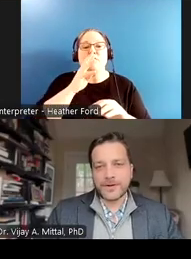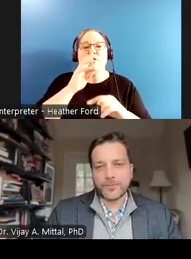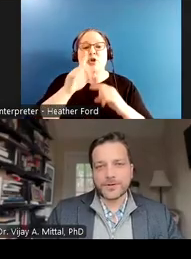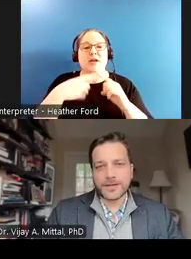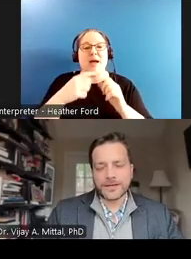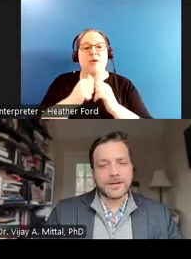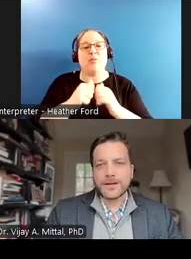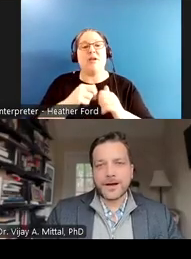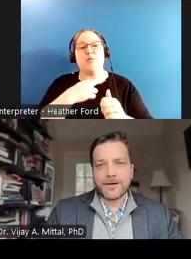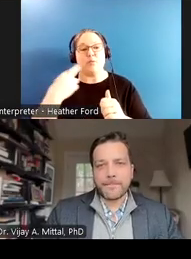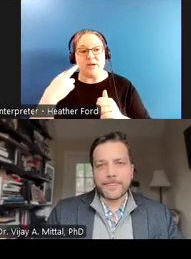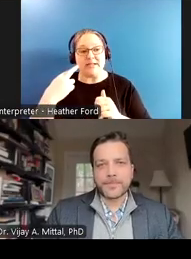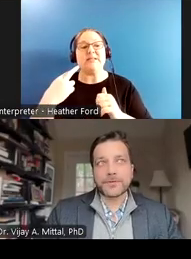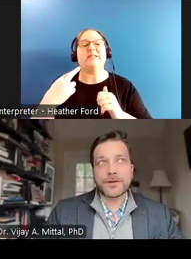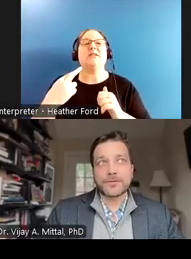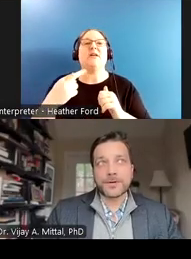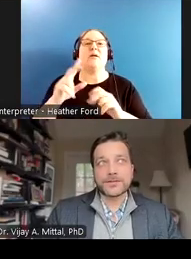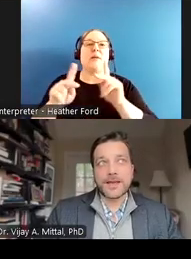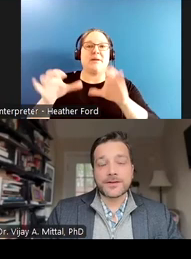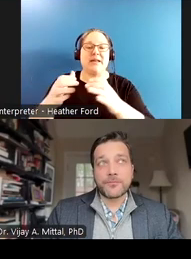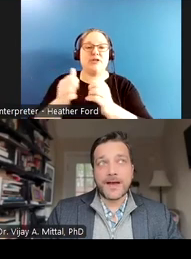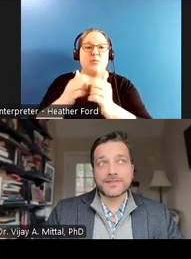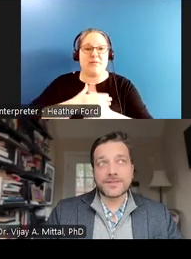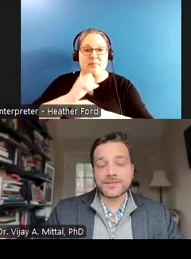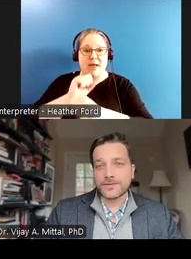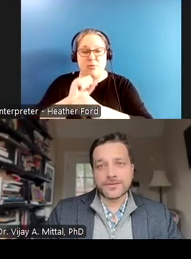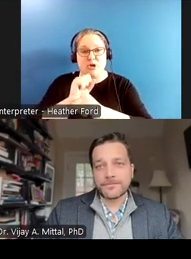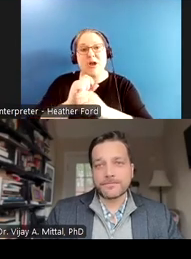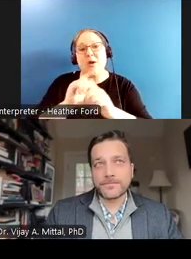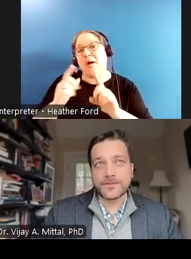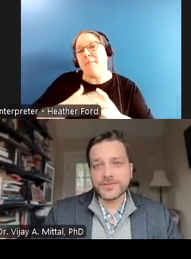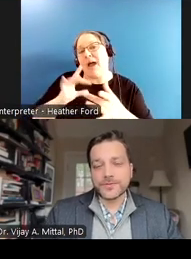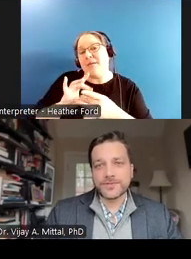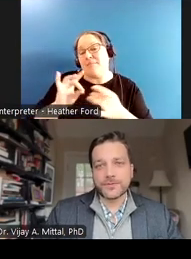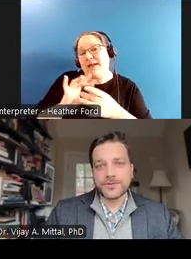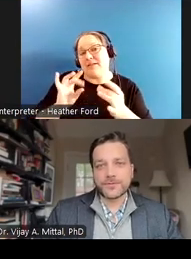my work in. Um, but the re the real take-home message is there are some some issues that we're